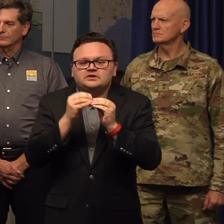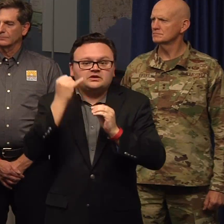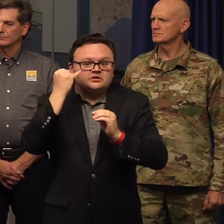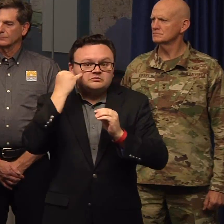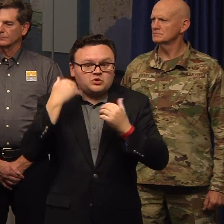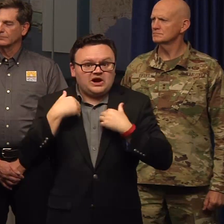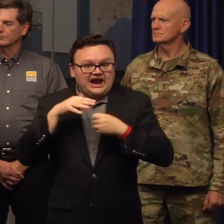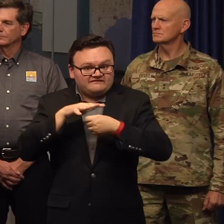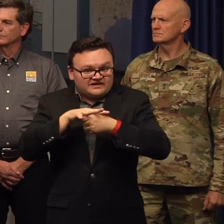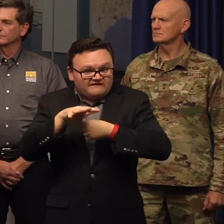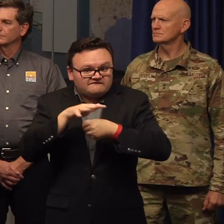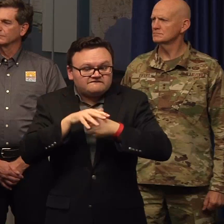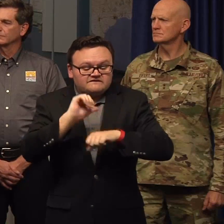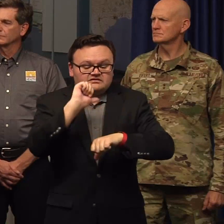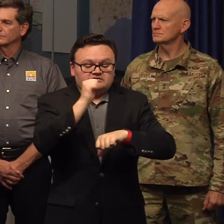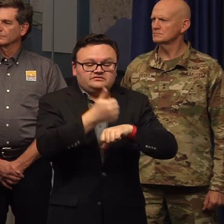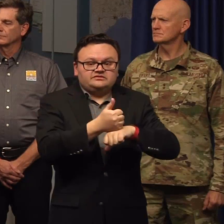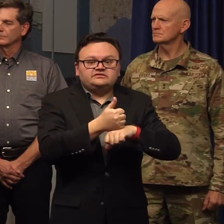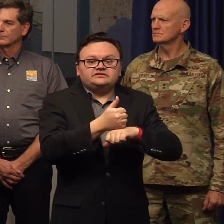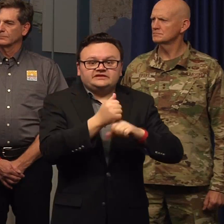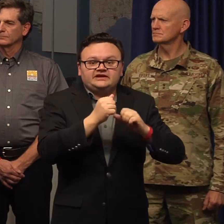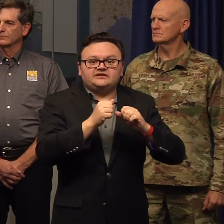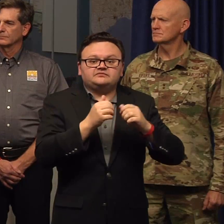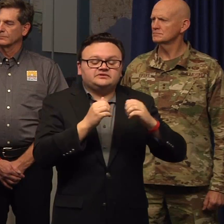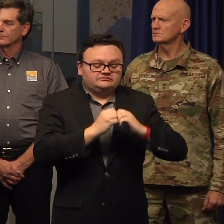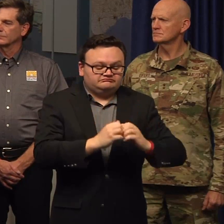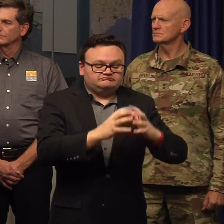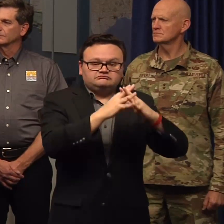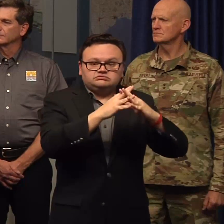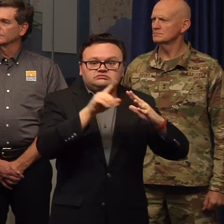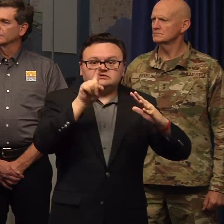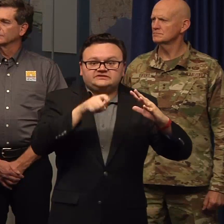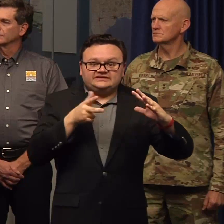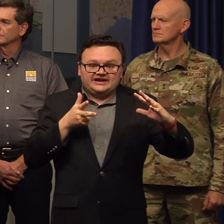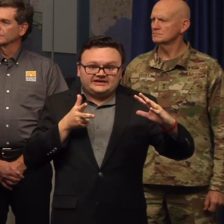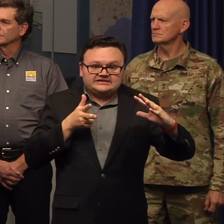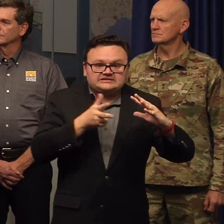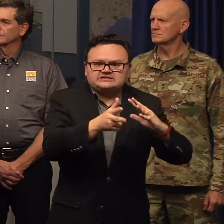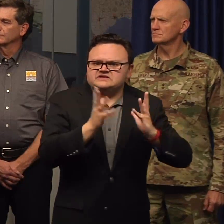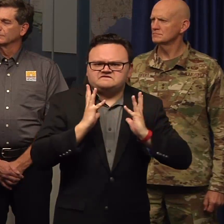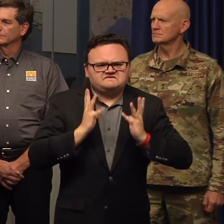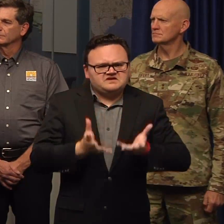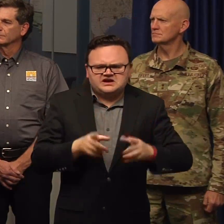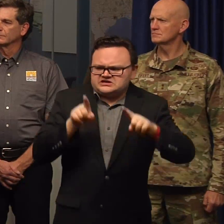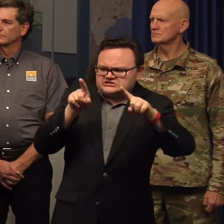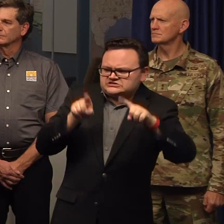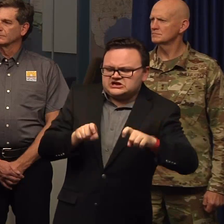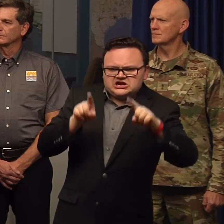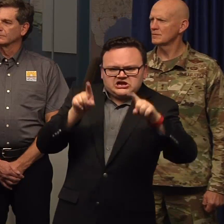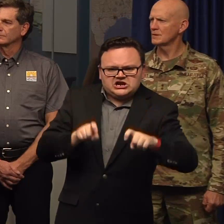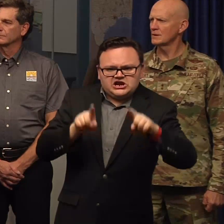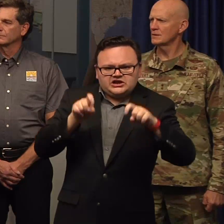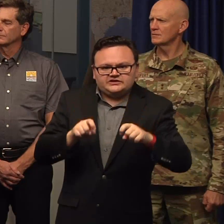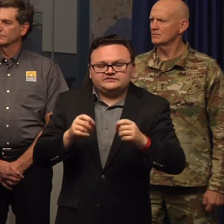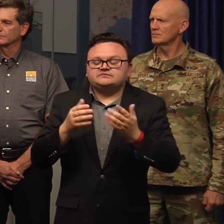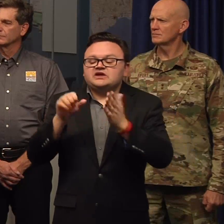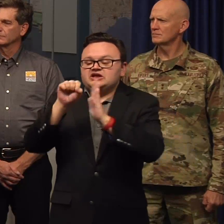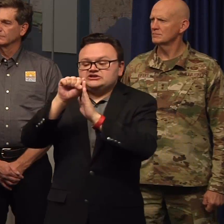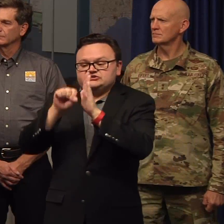GOVERNMENT, WE ARE IN DISCUSSIONS WITH HHS TO SEND,